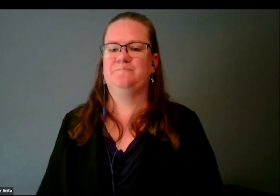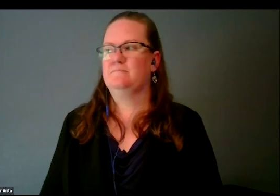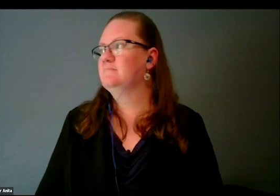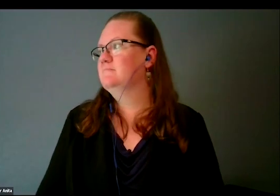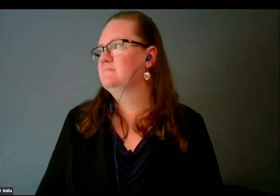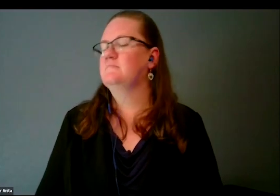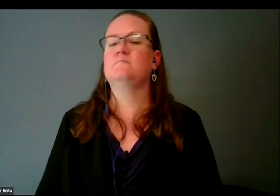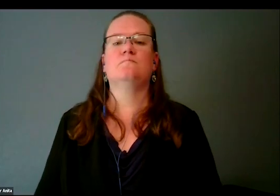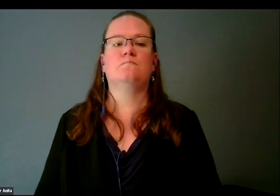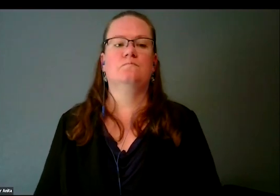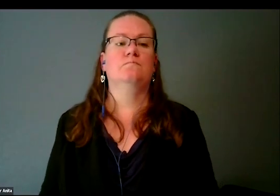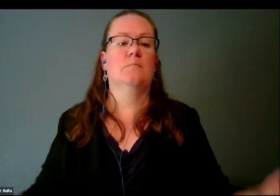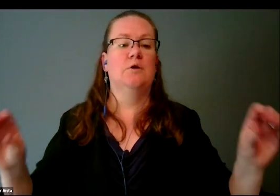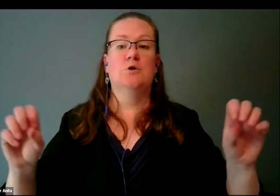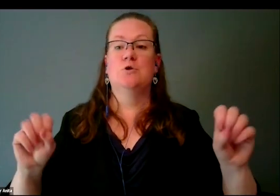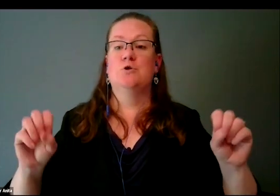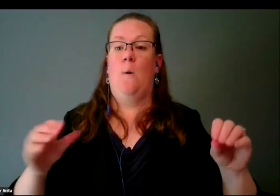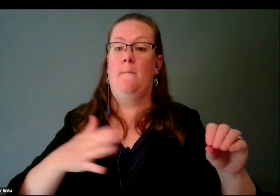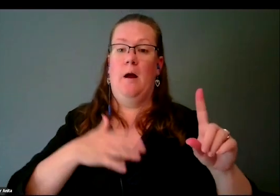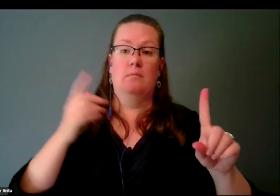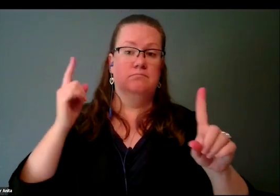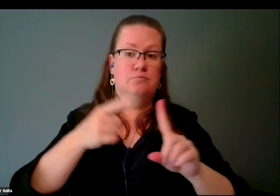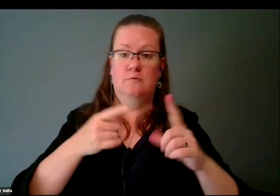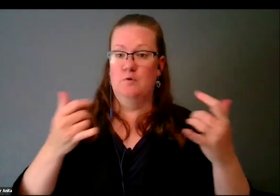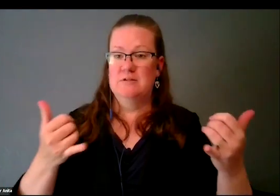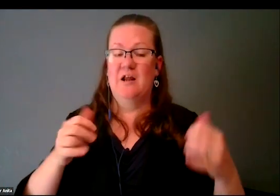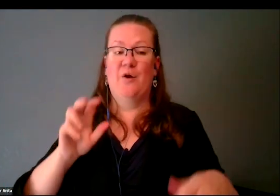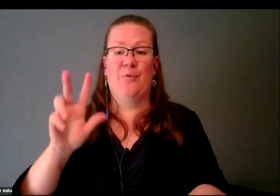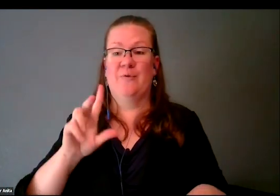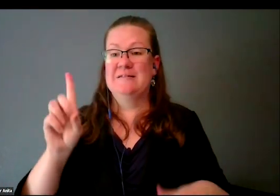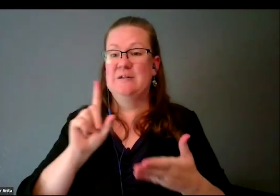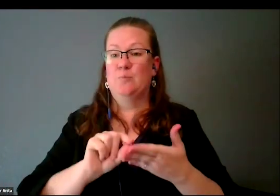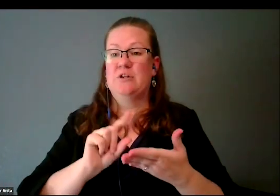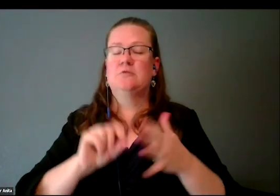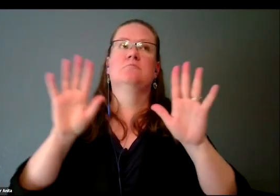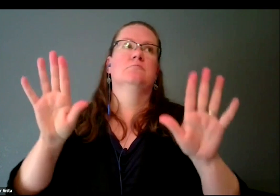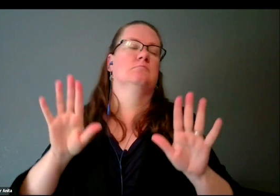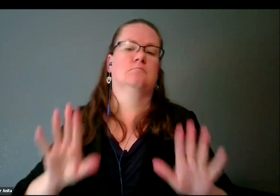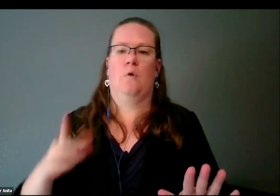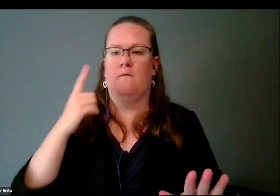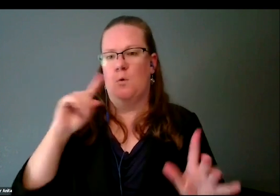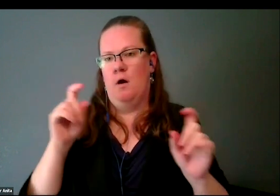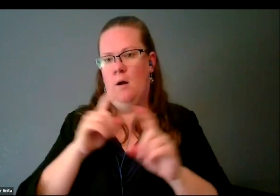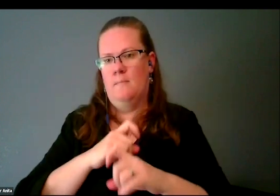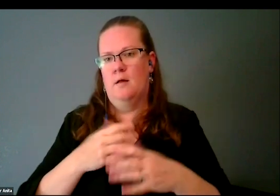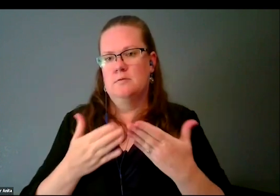My pitch for today is that 3D-printed graphics are really great for complex topics, but you have to be really careful